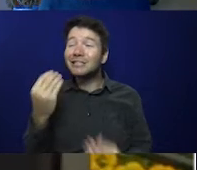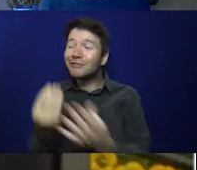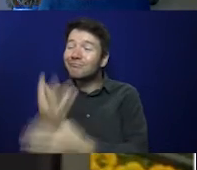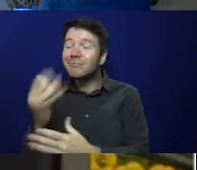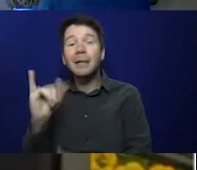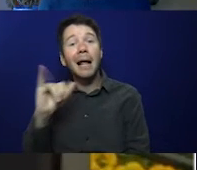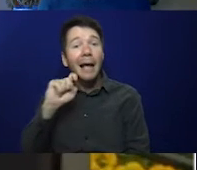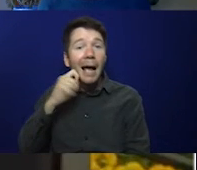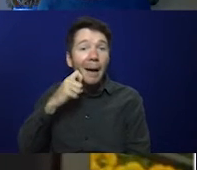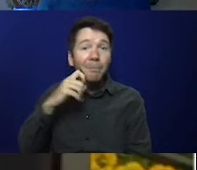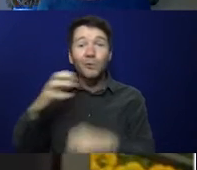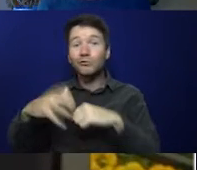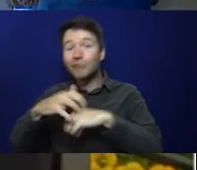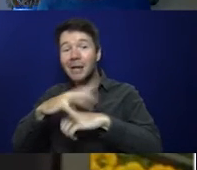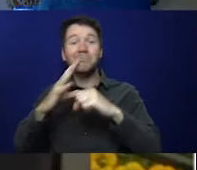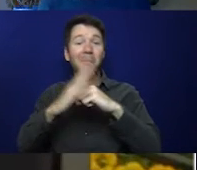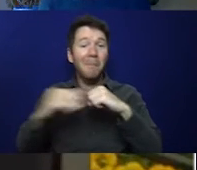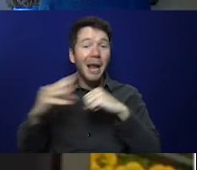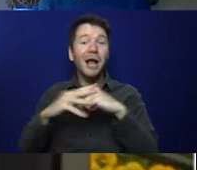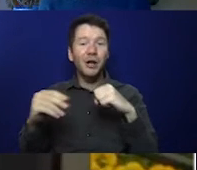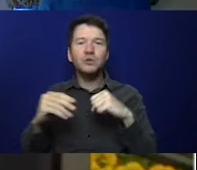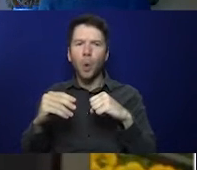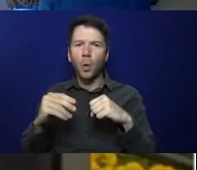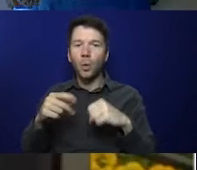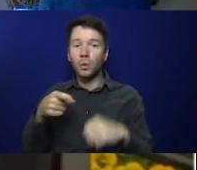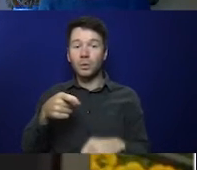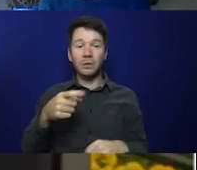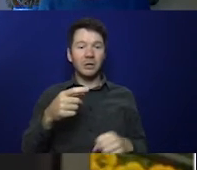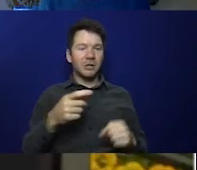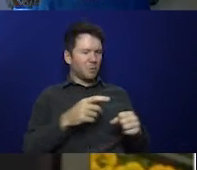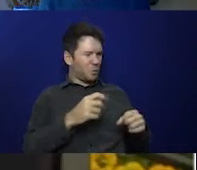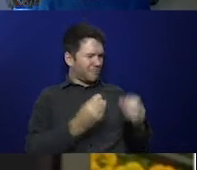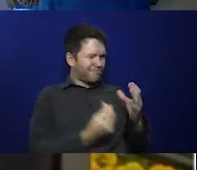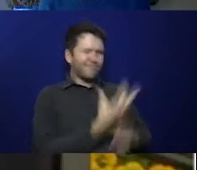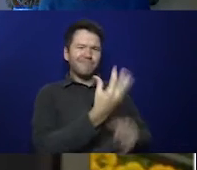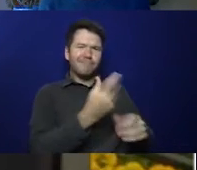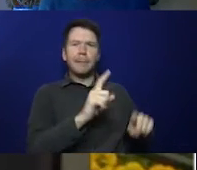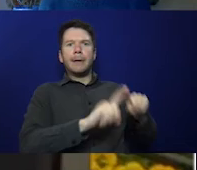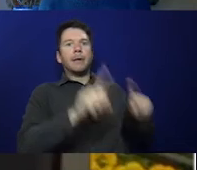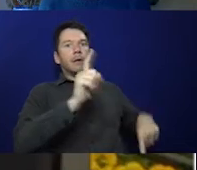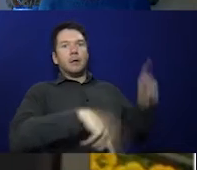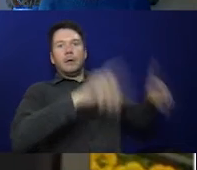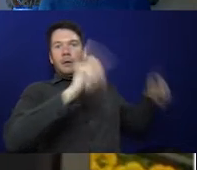and pears, which certainly sped the development of varieties that were best suited to Southeastern